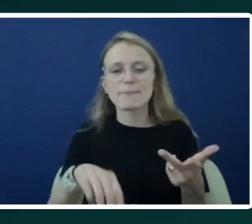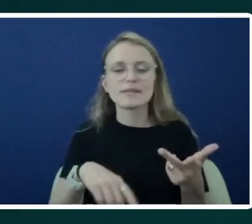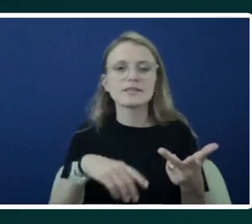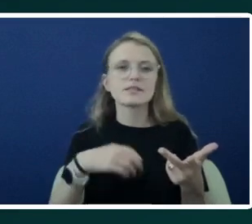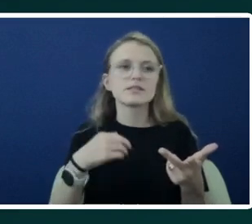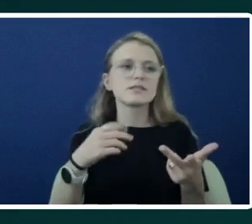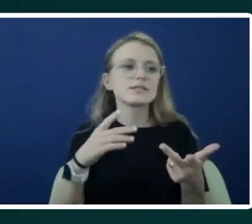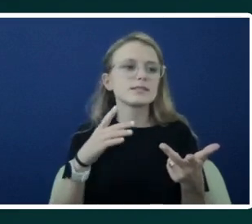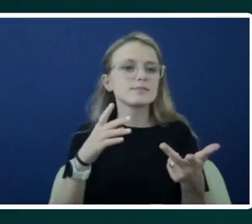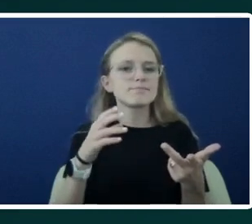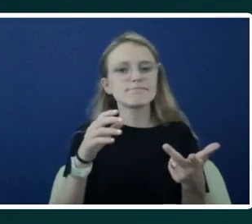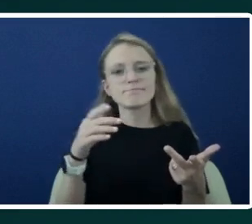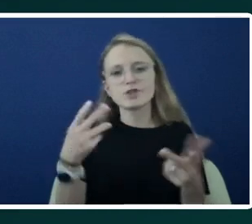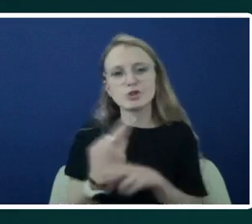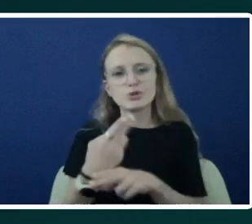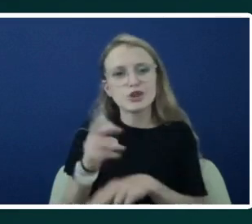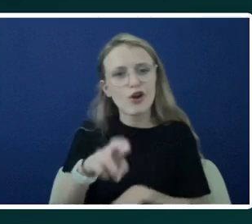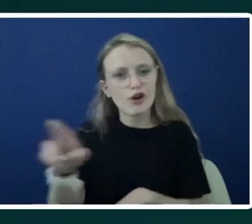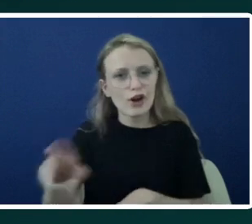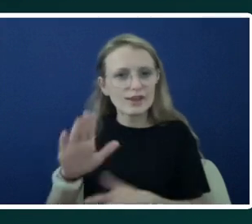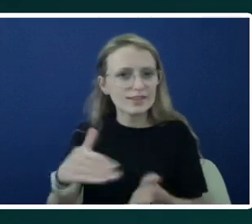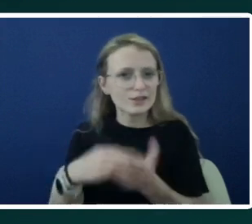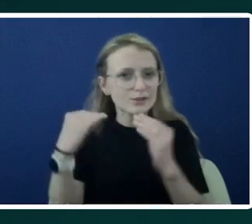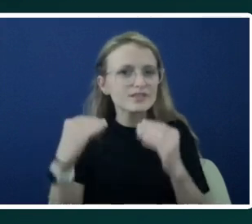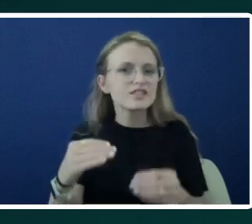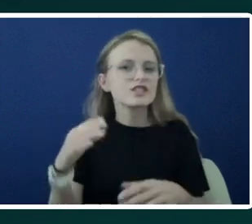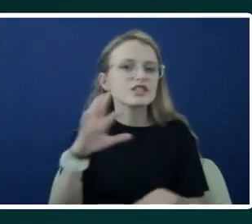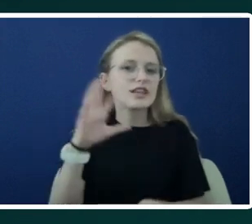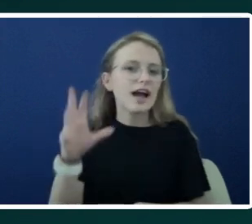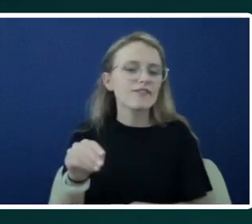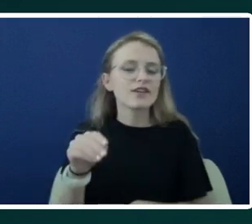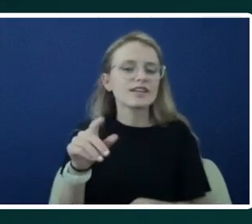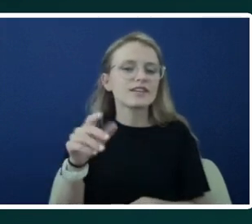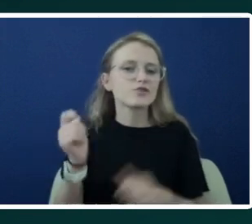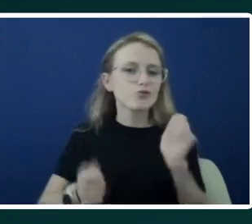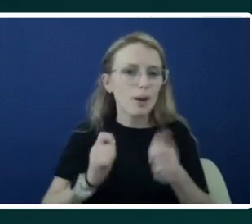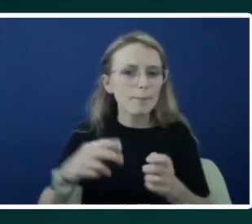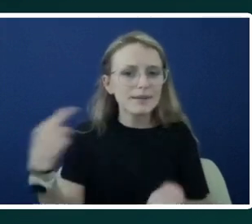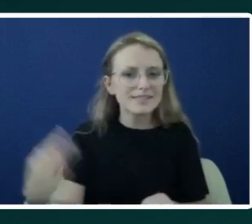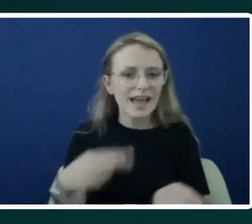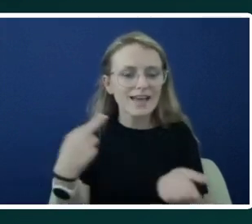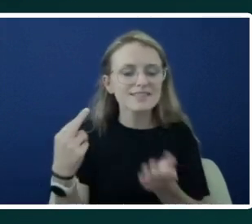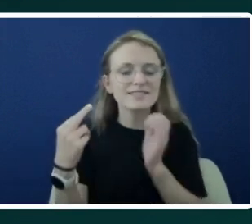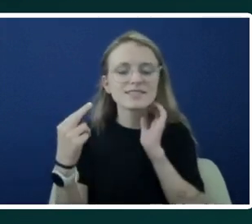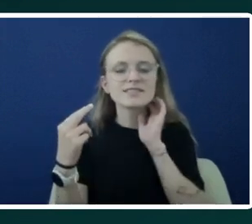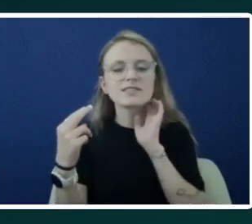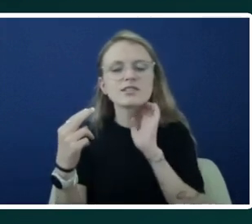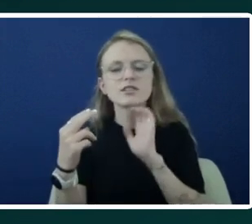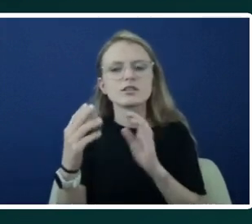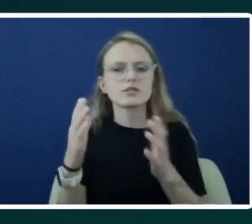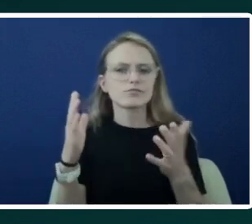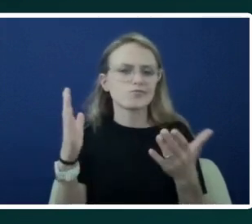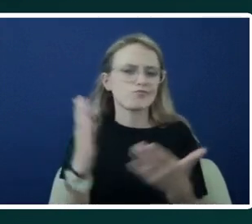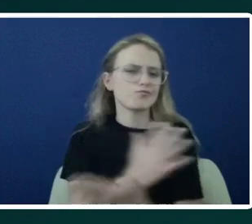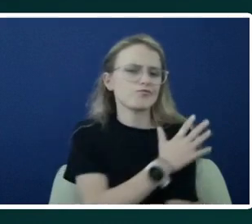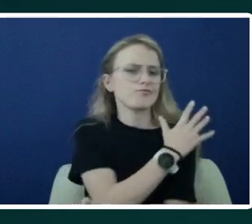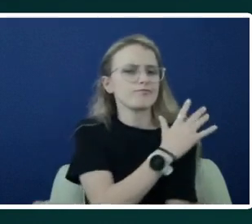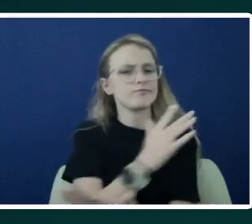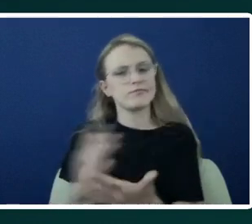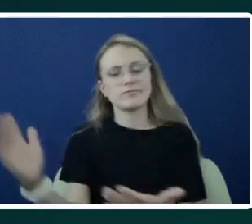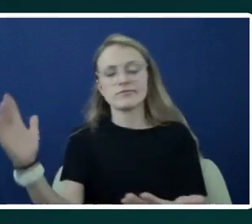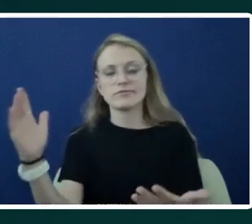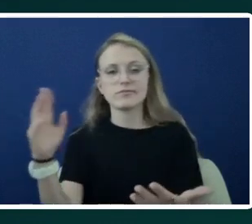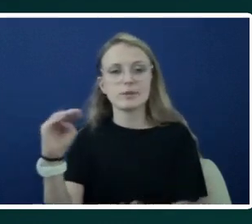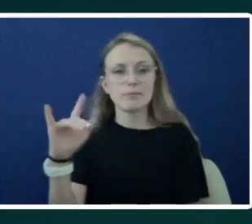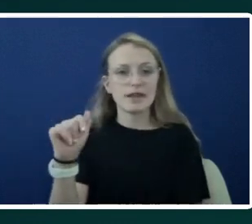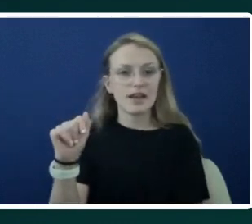teach African drum and dance. Just using as wide a range as possible of media so that anyone can